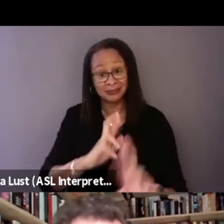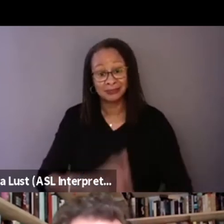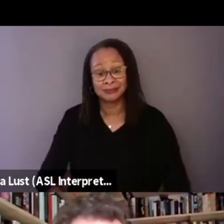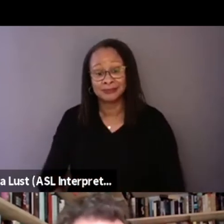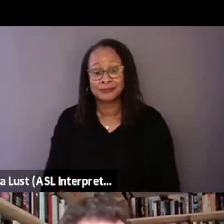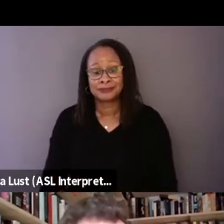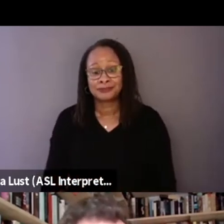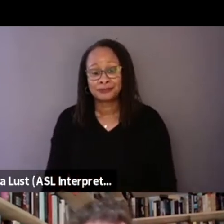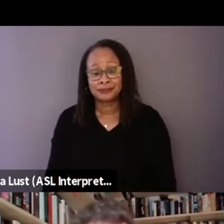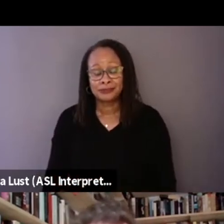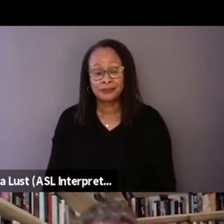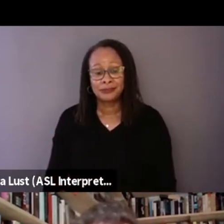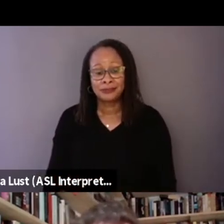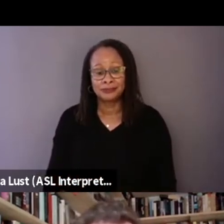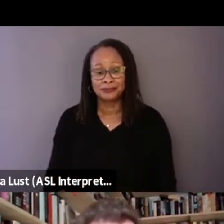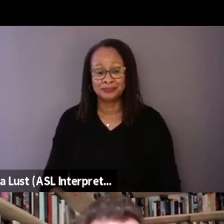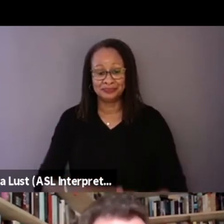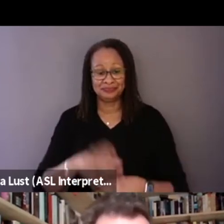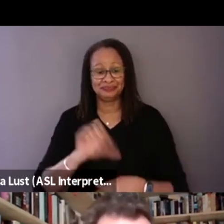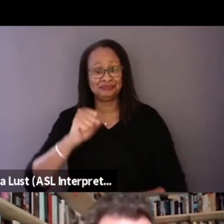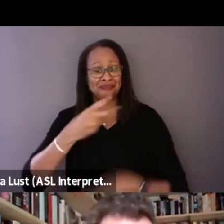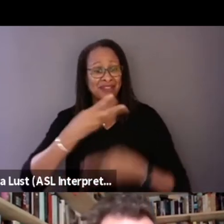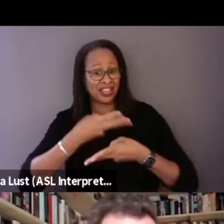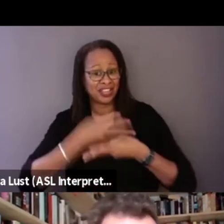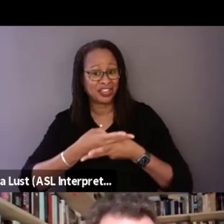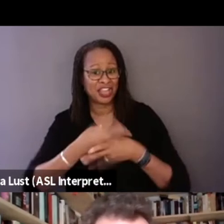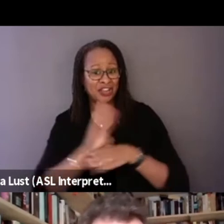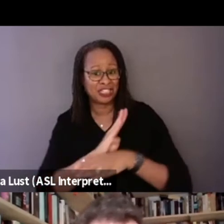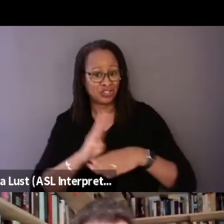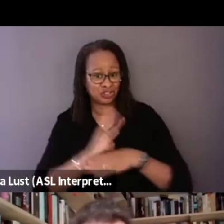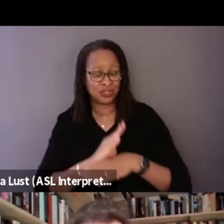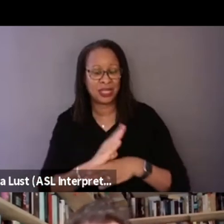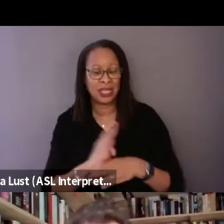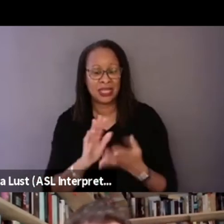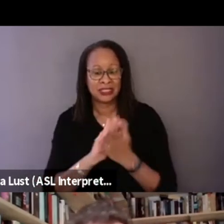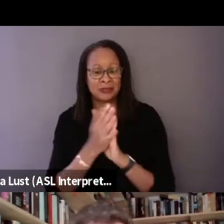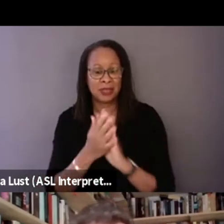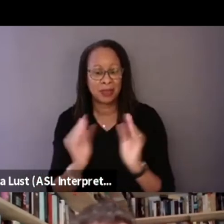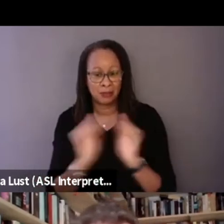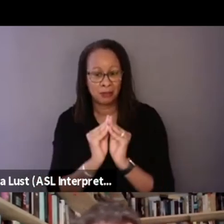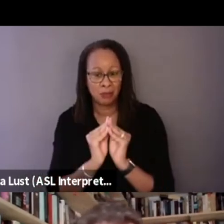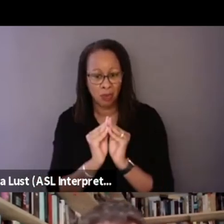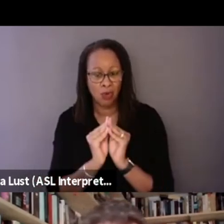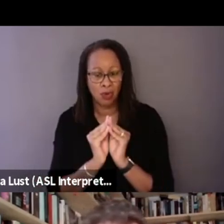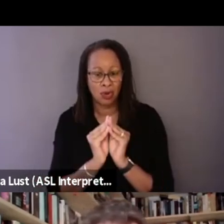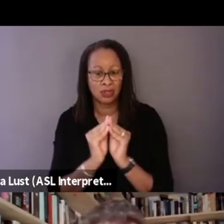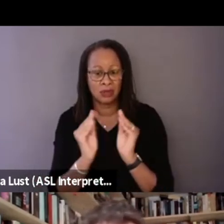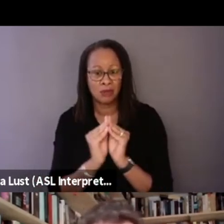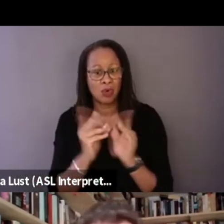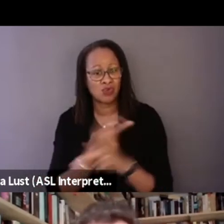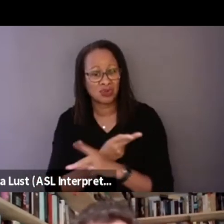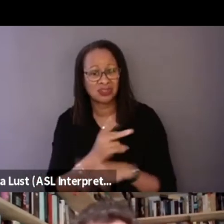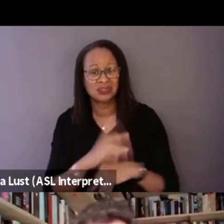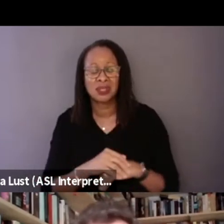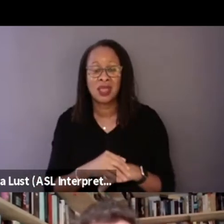Yeah. The care industry is only becoming more and more important. For the rest of you, do you wanna talk about how this movie,